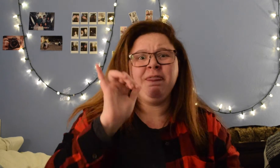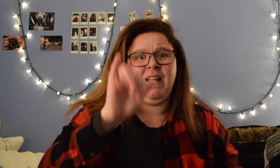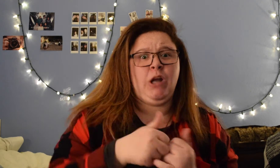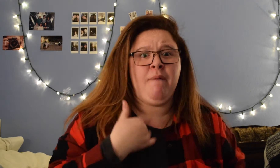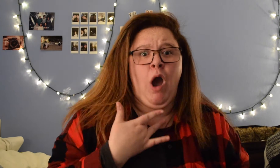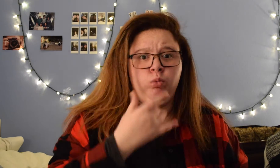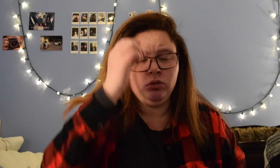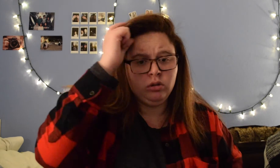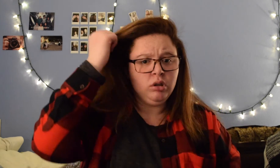THAT is how I felt!